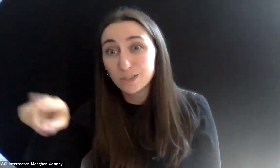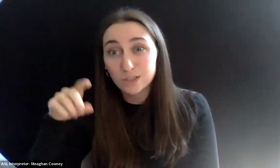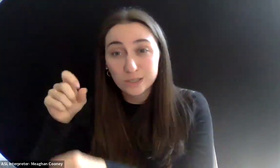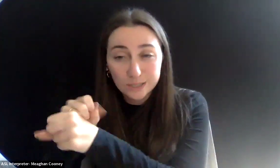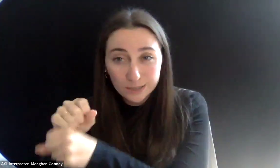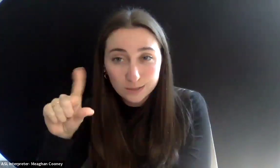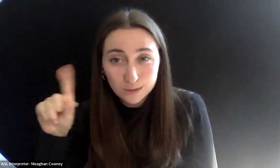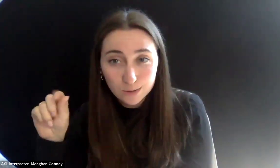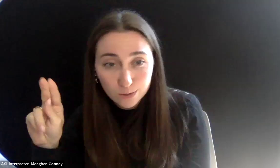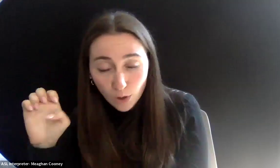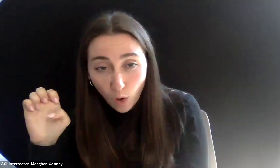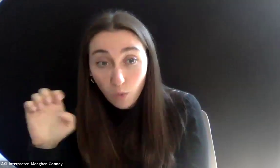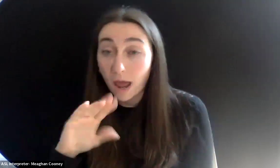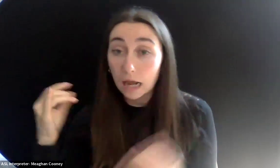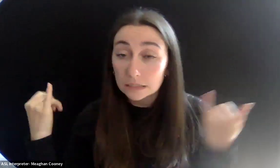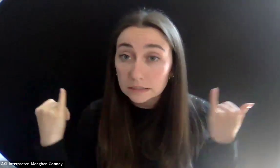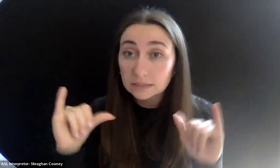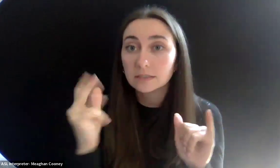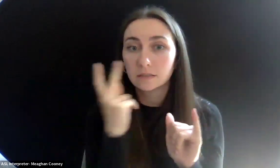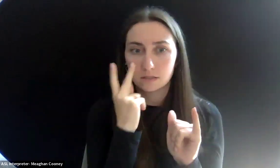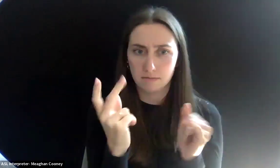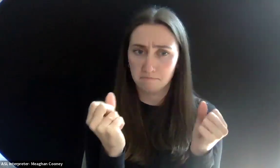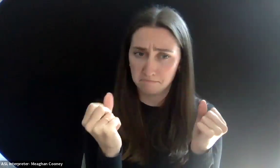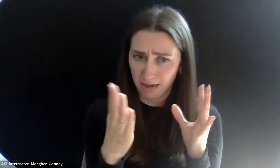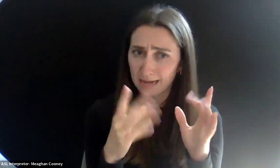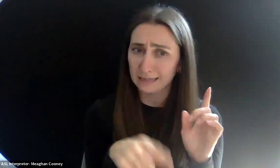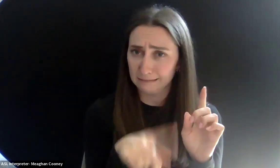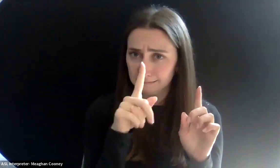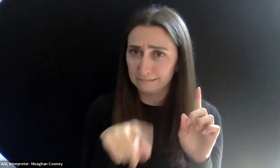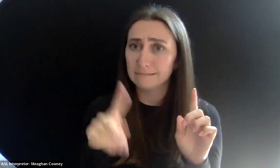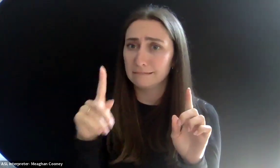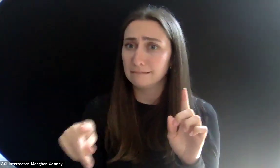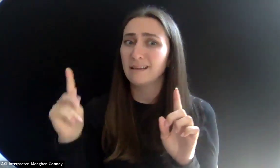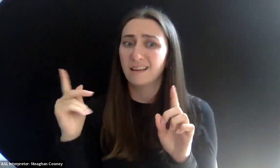And still you can see a good number of those are are subject to risk.